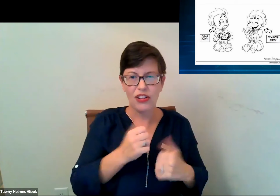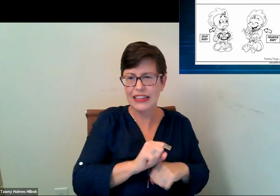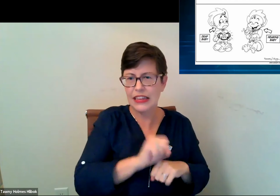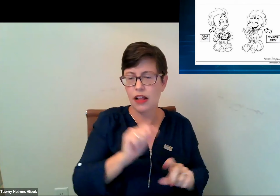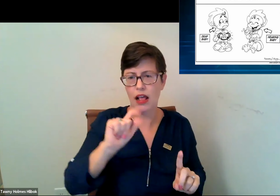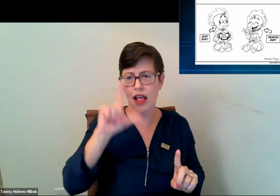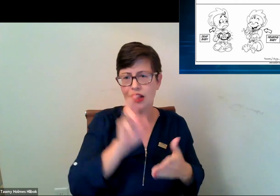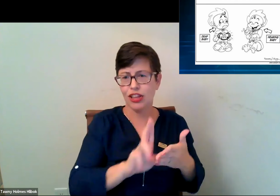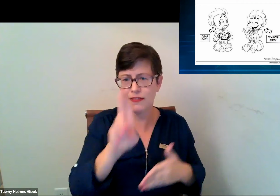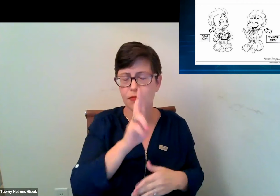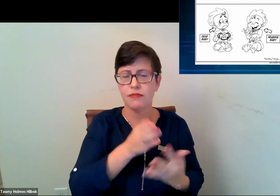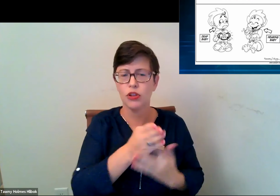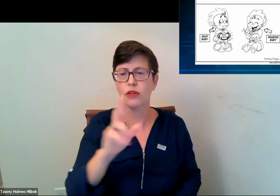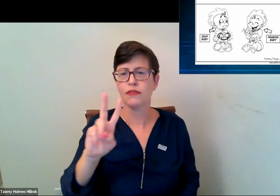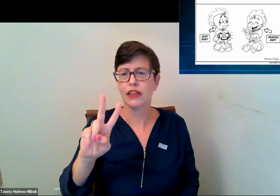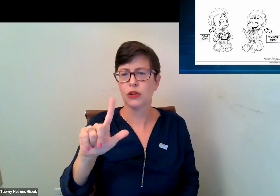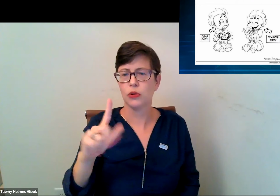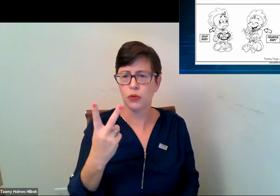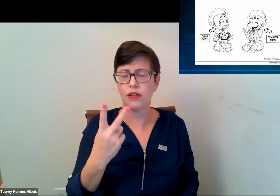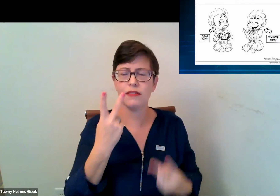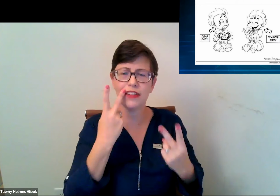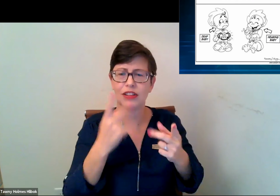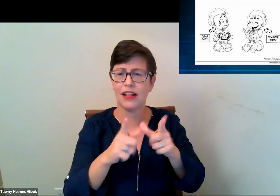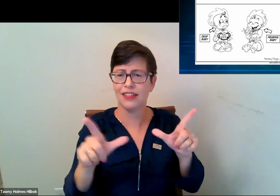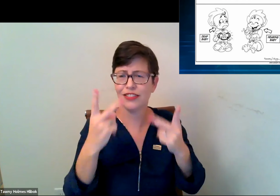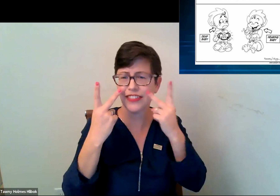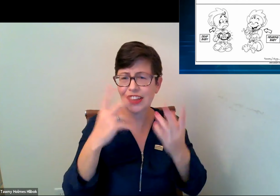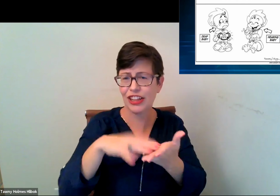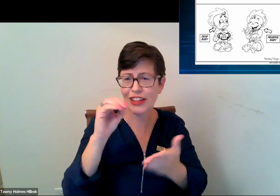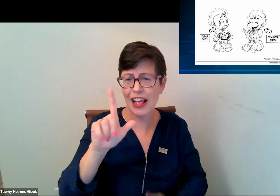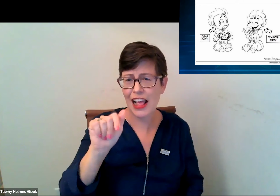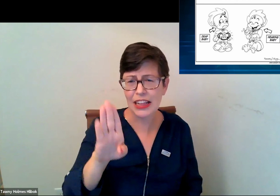To language for hearing children was studies from gallaudet university and looking at